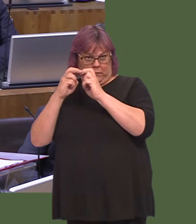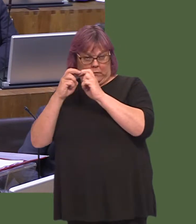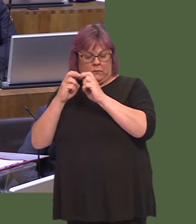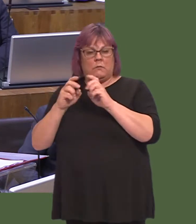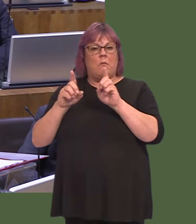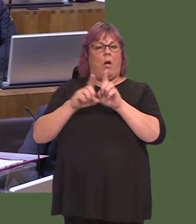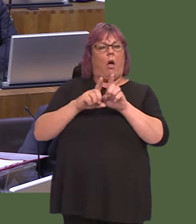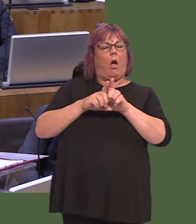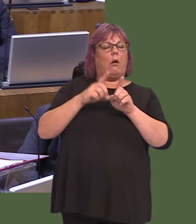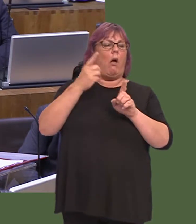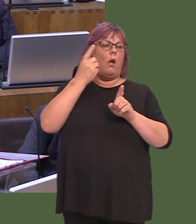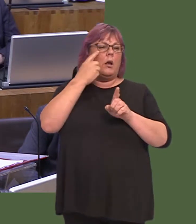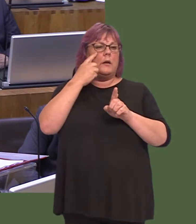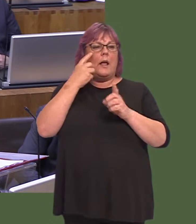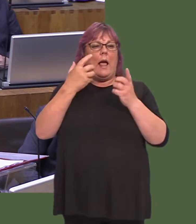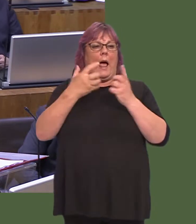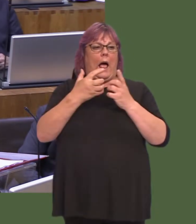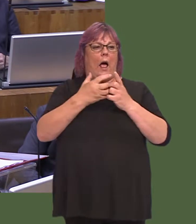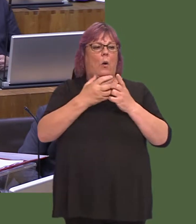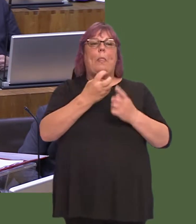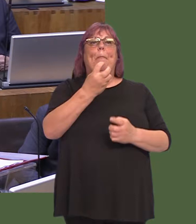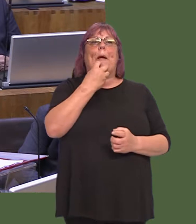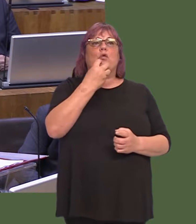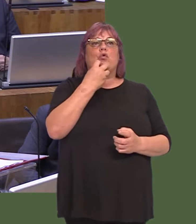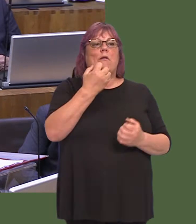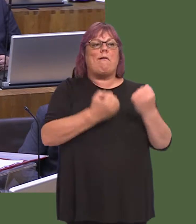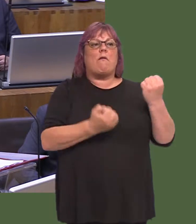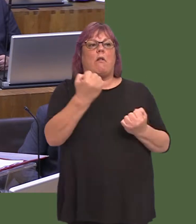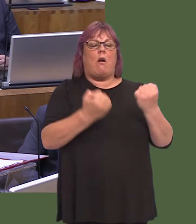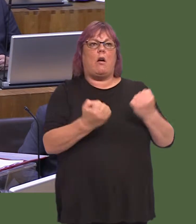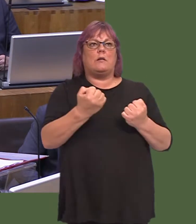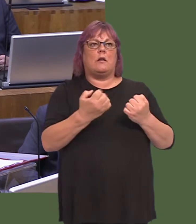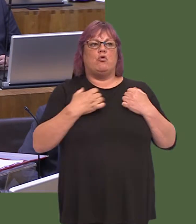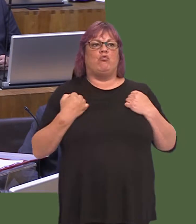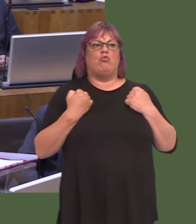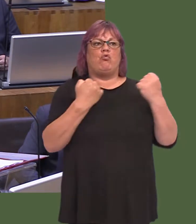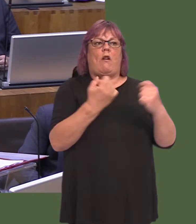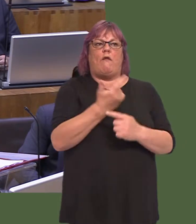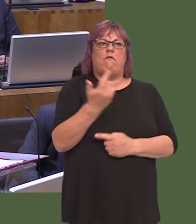looking to encourage ways to ensure that battery cars have a much longer range in the future,